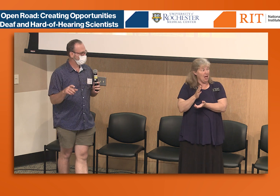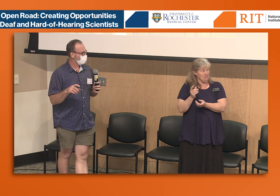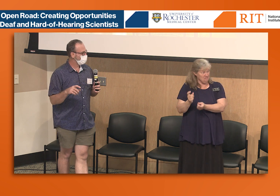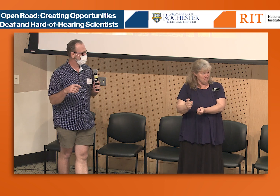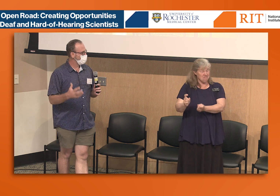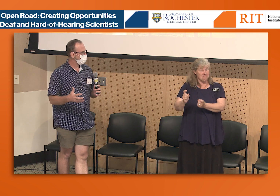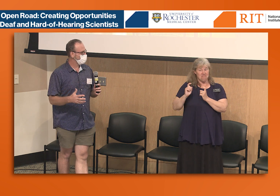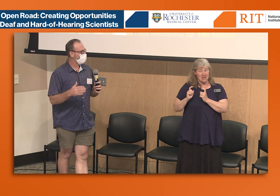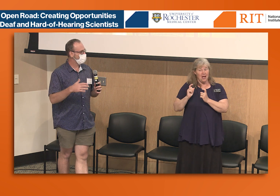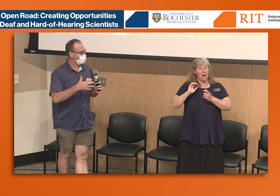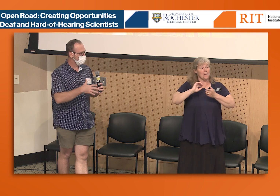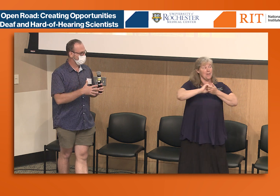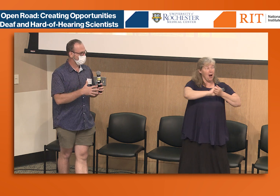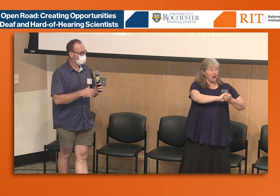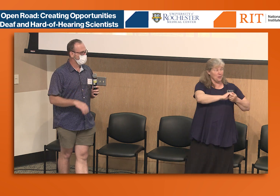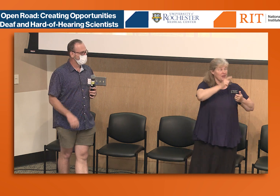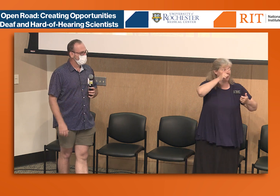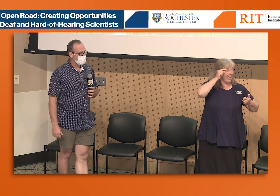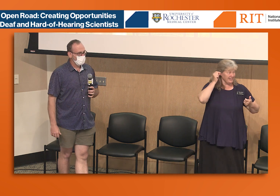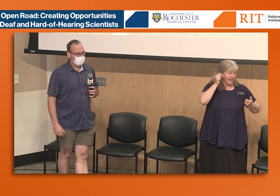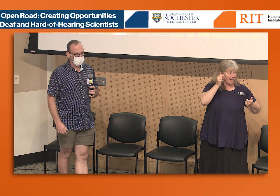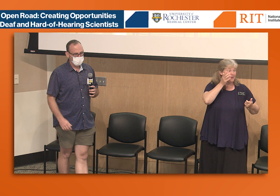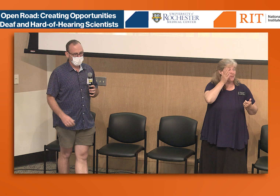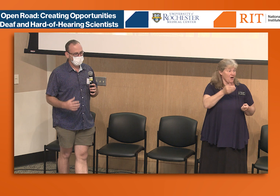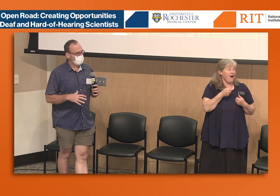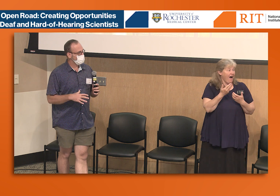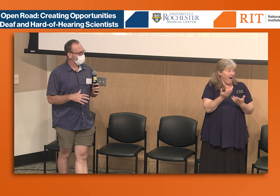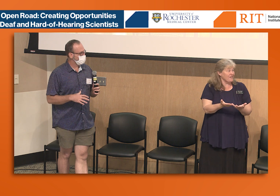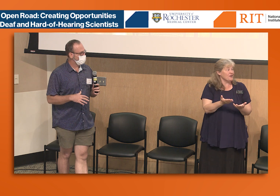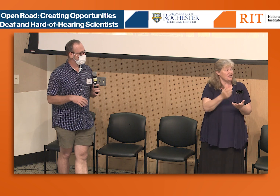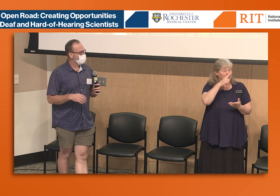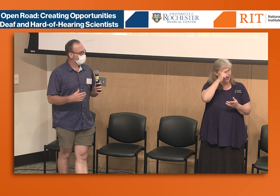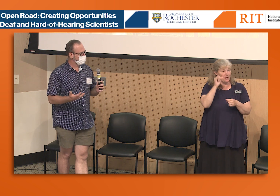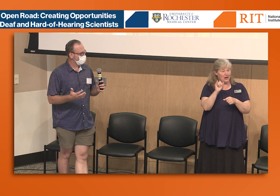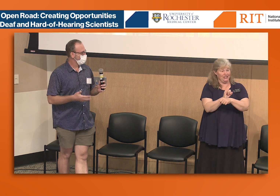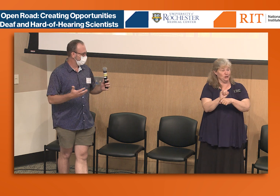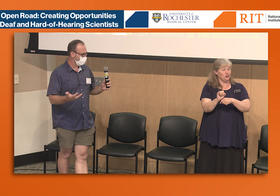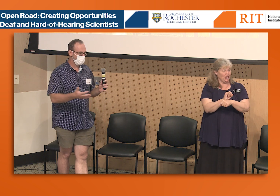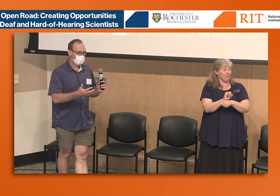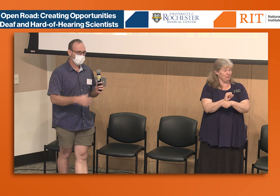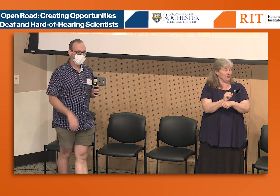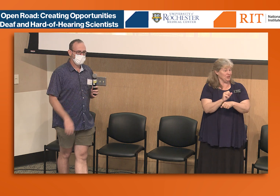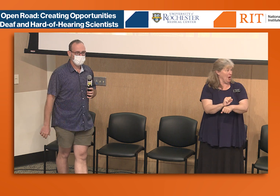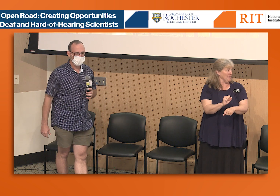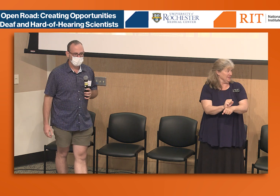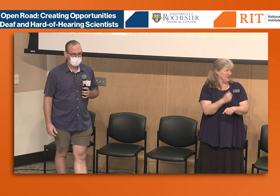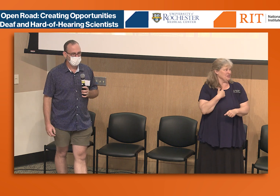to offer summer internship slots, and we're looking for 3 to 5 Deaf students